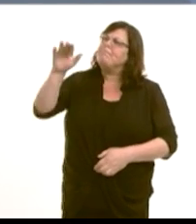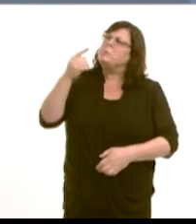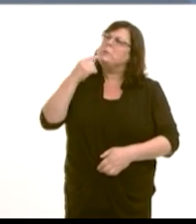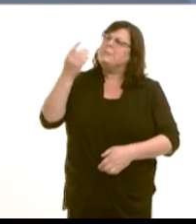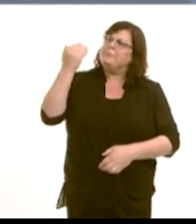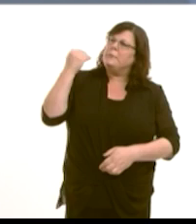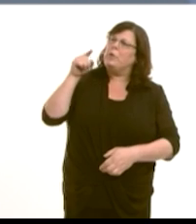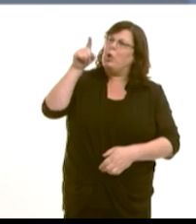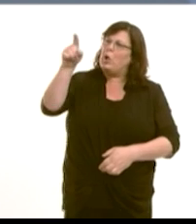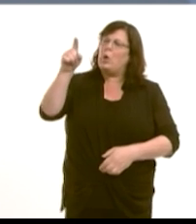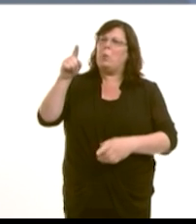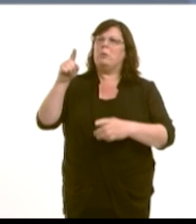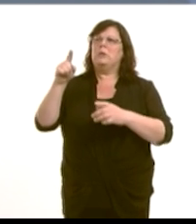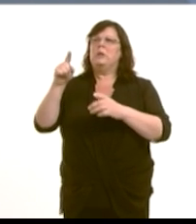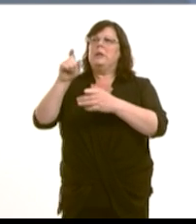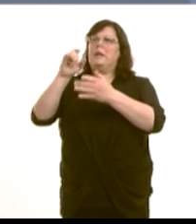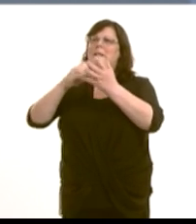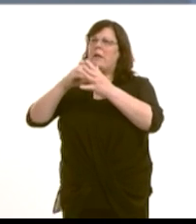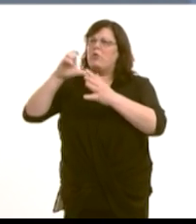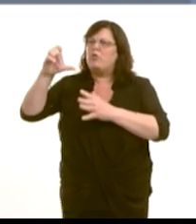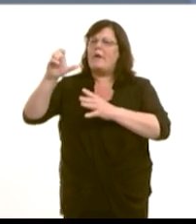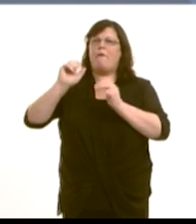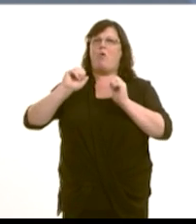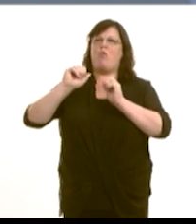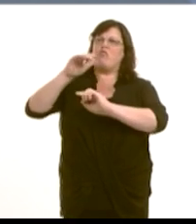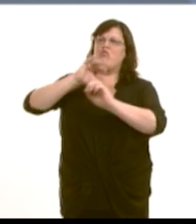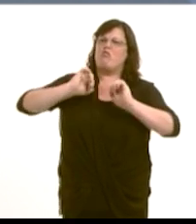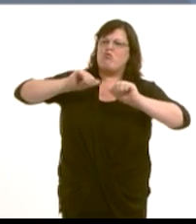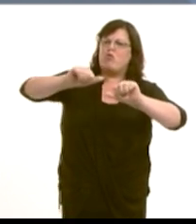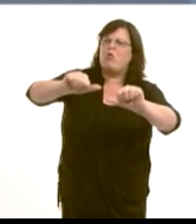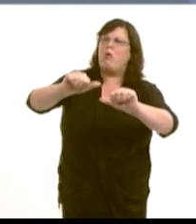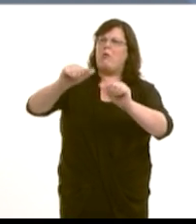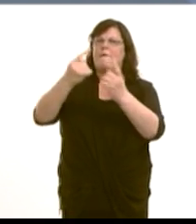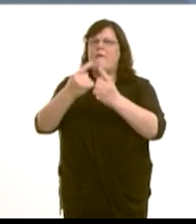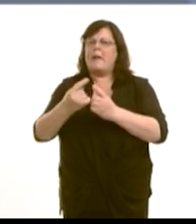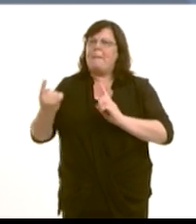rural affairs met with the farming unions and other businesses from the rural communities yesterday.